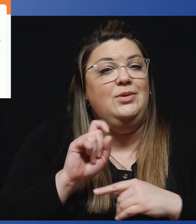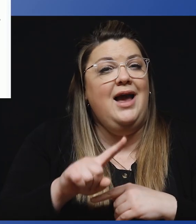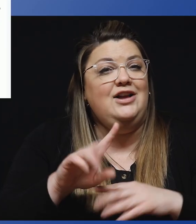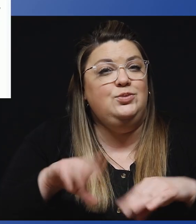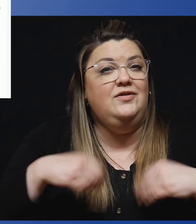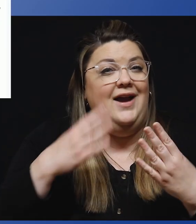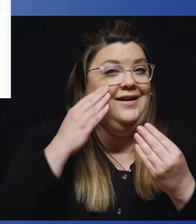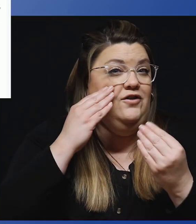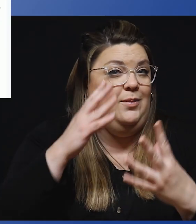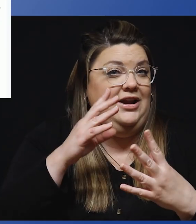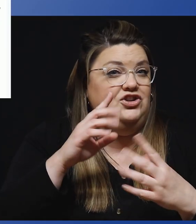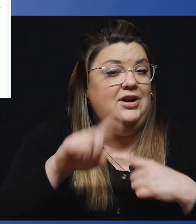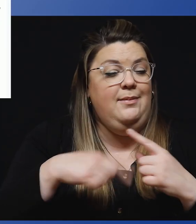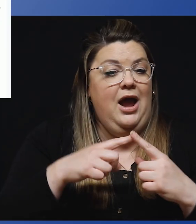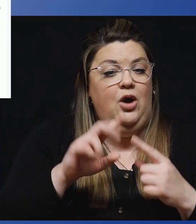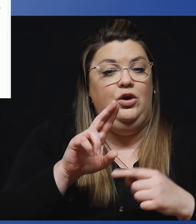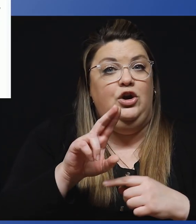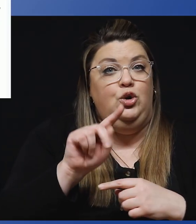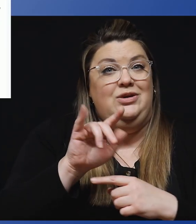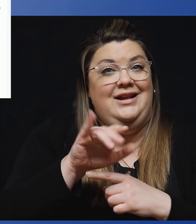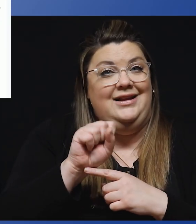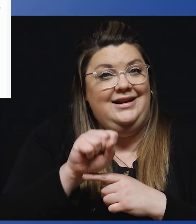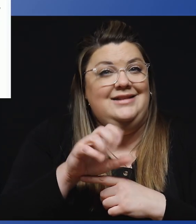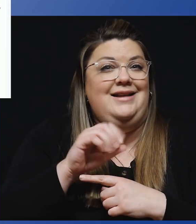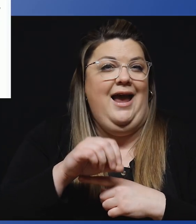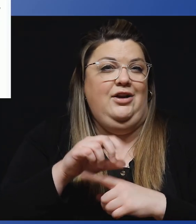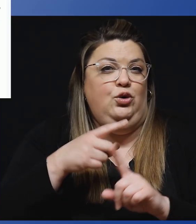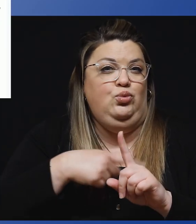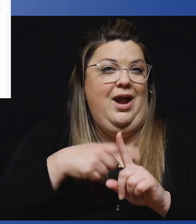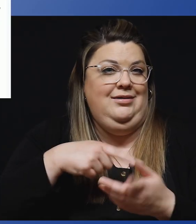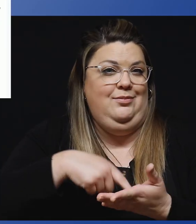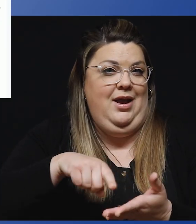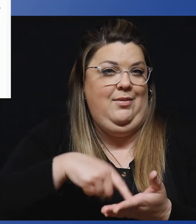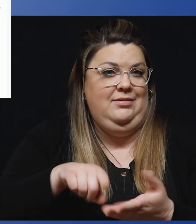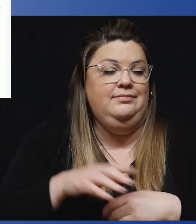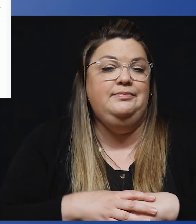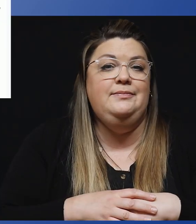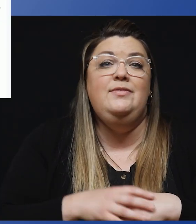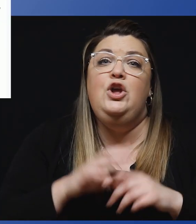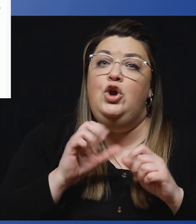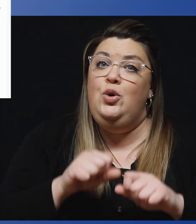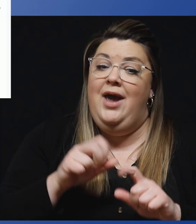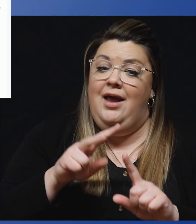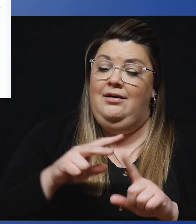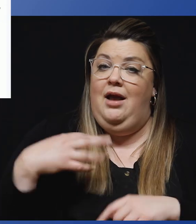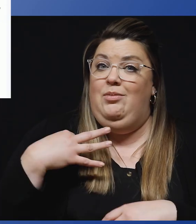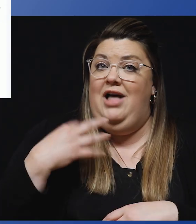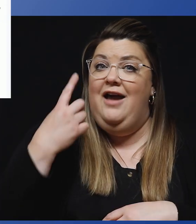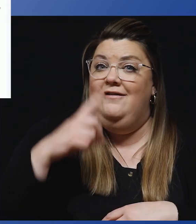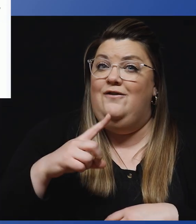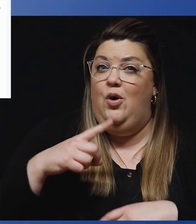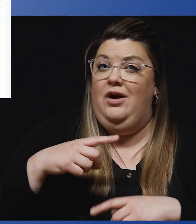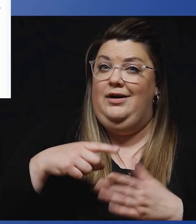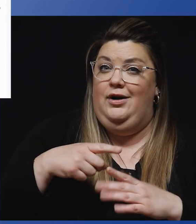about your rent and your utilities obligations. You can apply for back-rent and utilities payments as well as up to three months